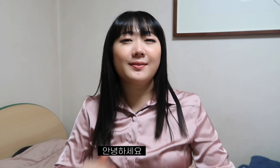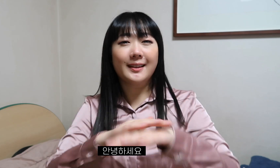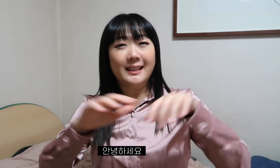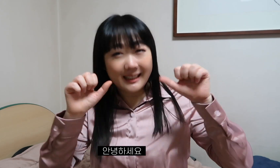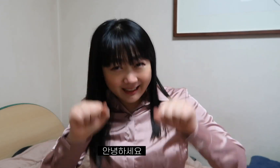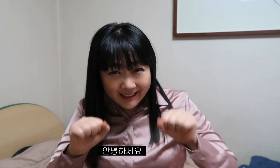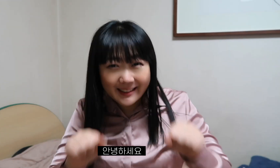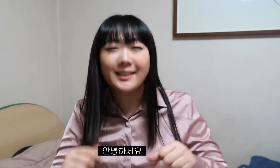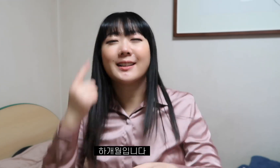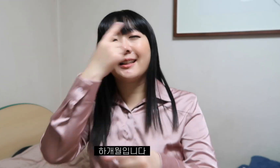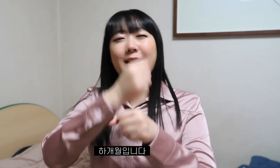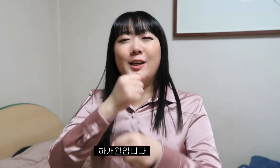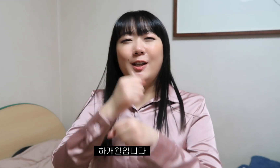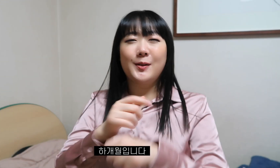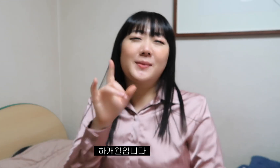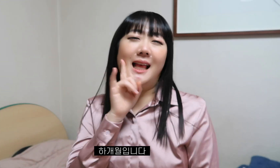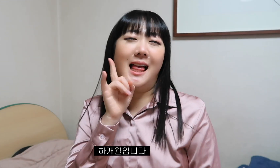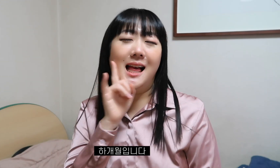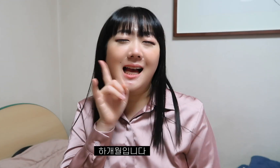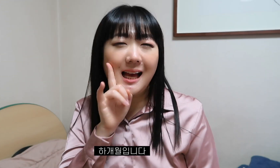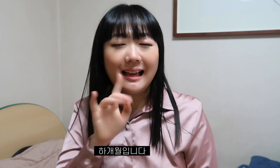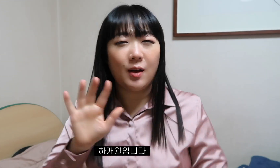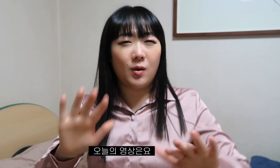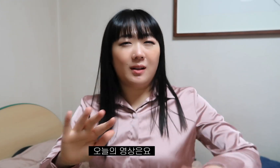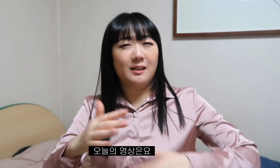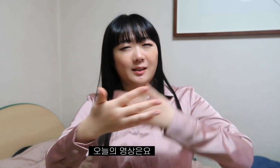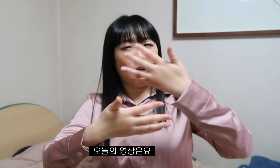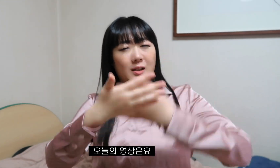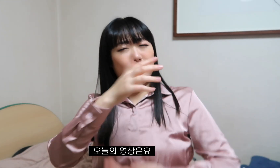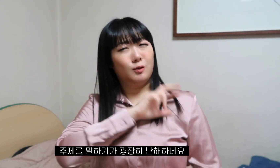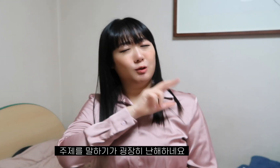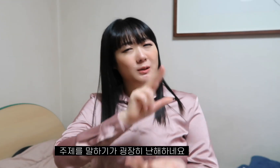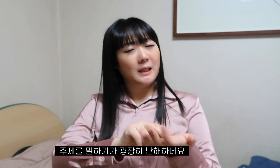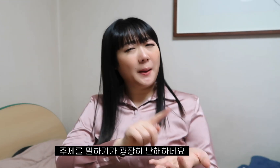hello. hamonthly. What is today's video?